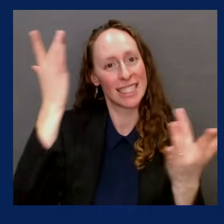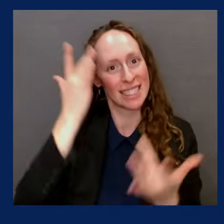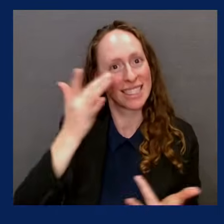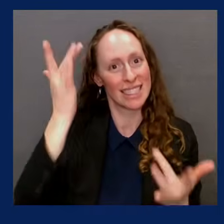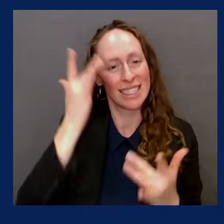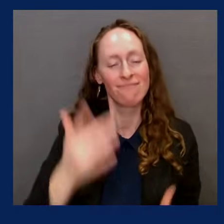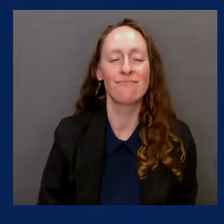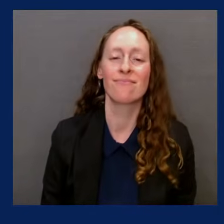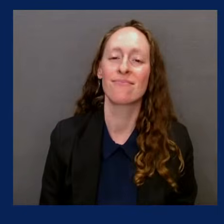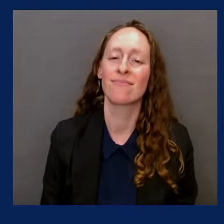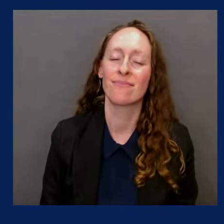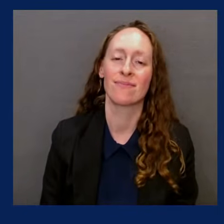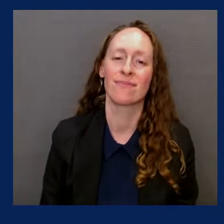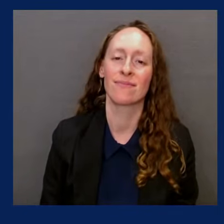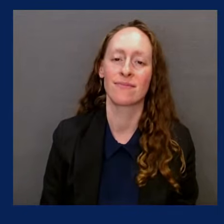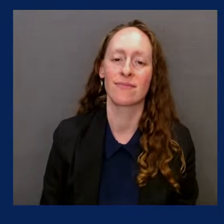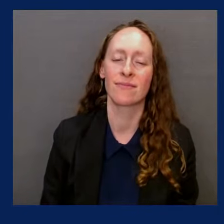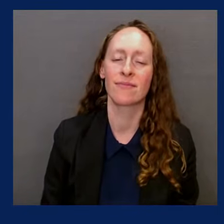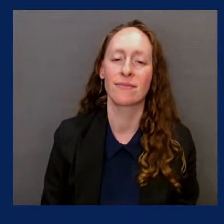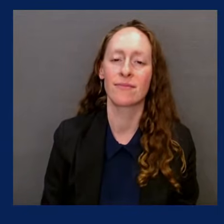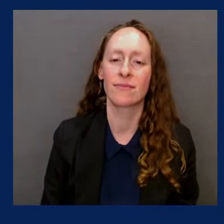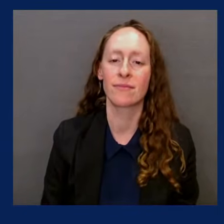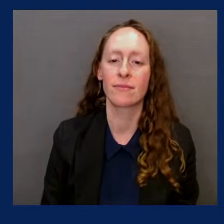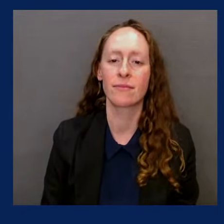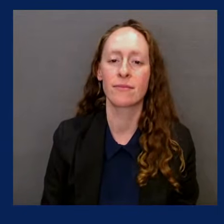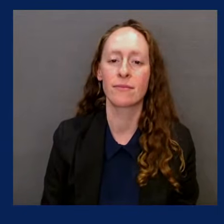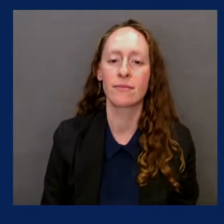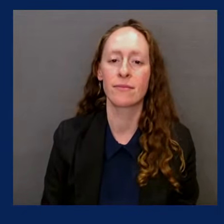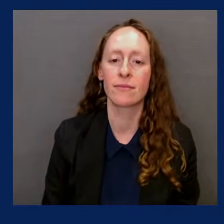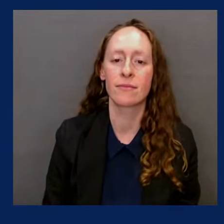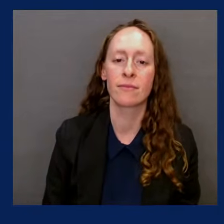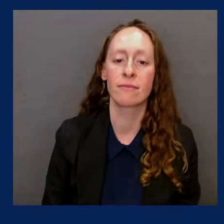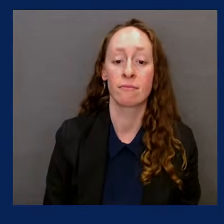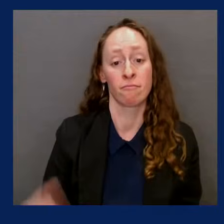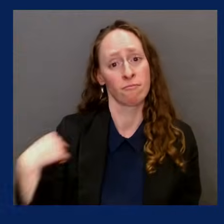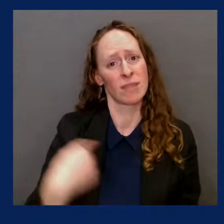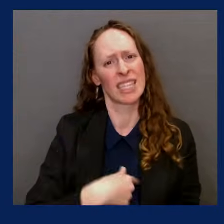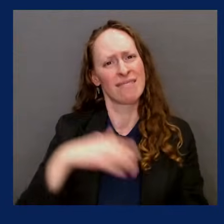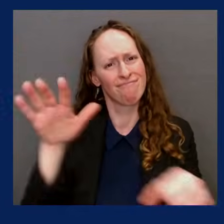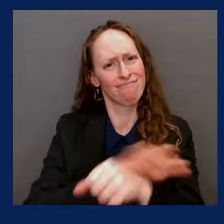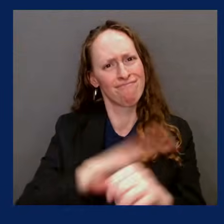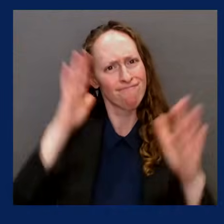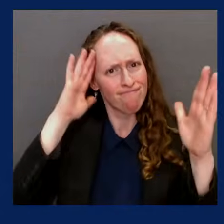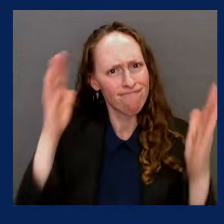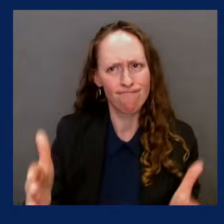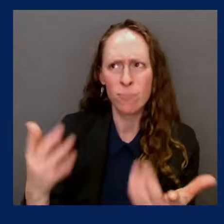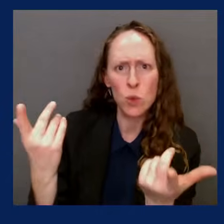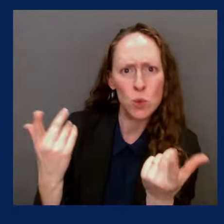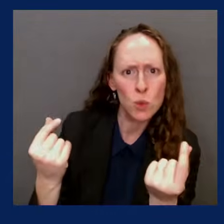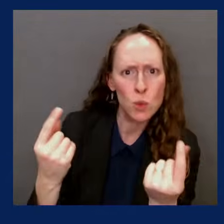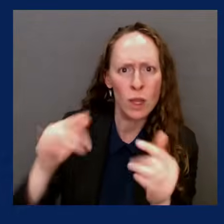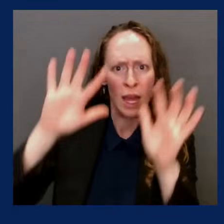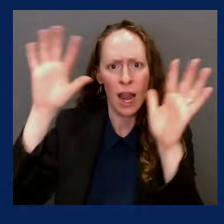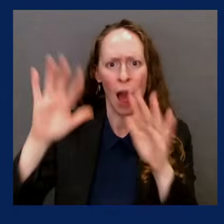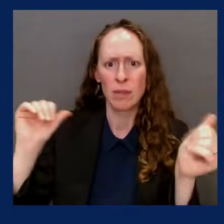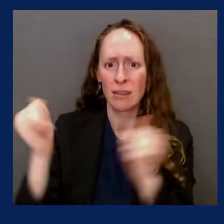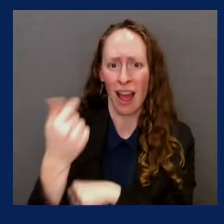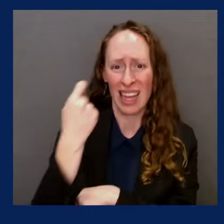I thought we had a very good meeting this morning and -- with Secretary Kerry and your team, and we're all together on that.